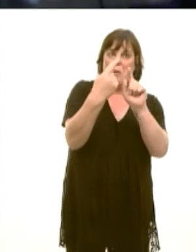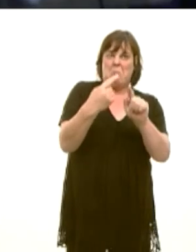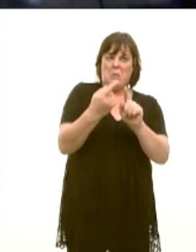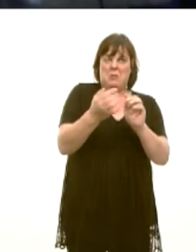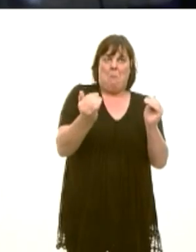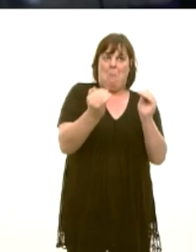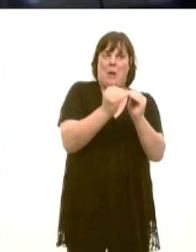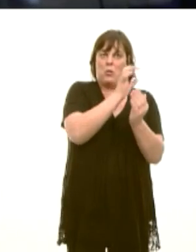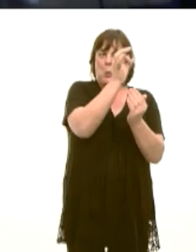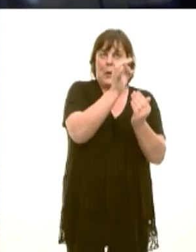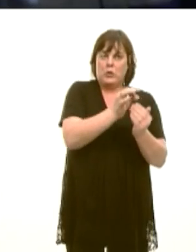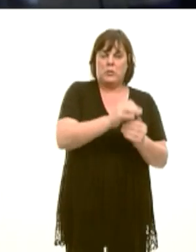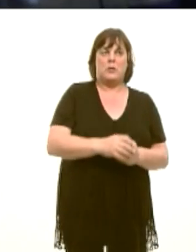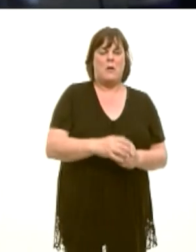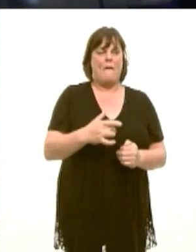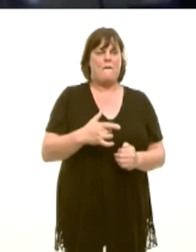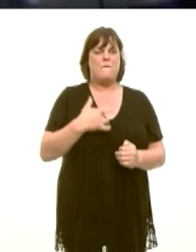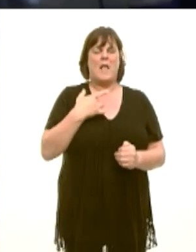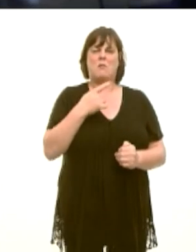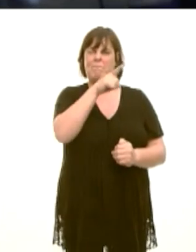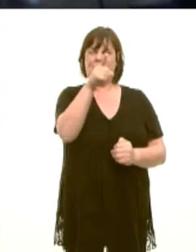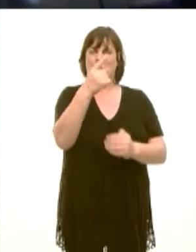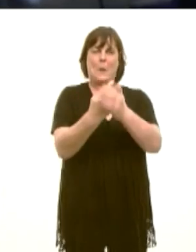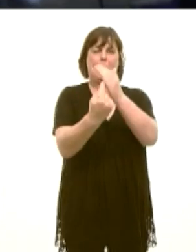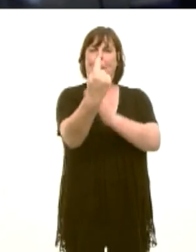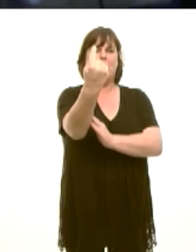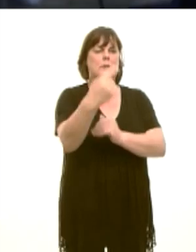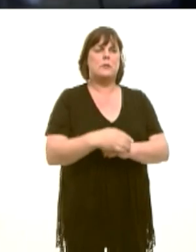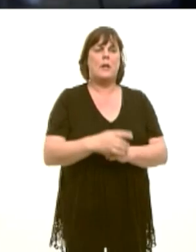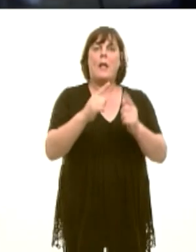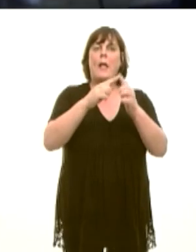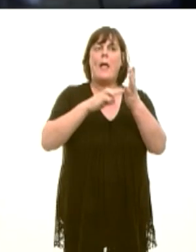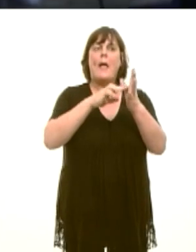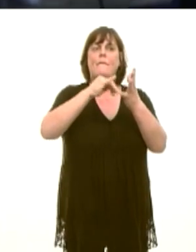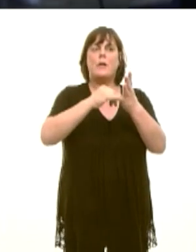and itís perceived as lacking independence. The Evans review in July last year did identify